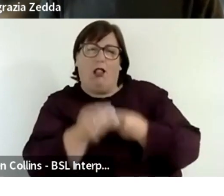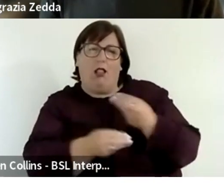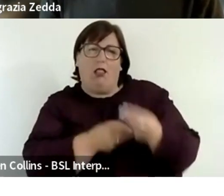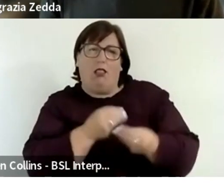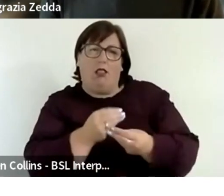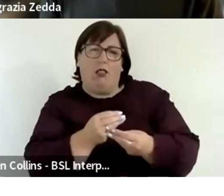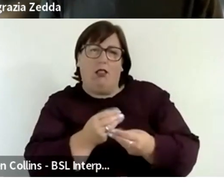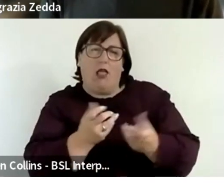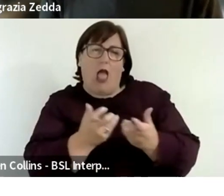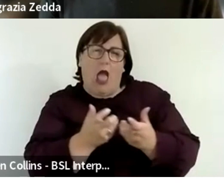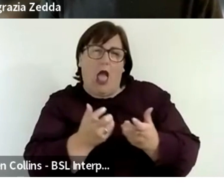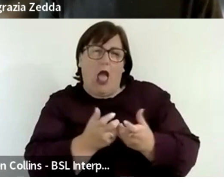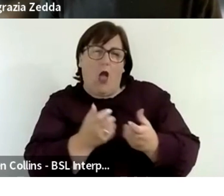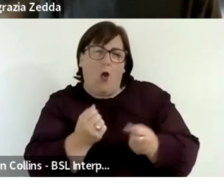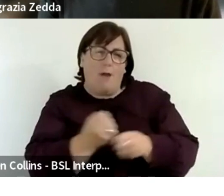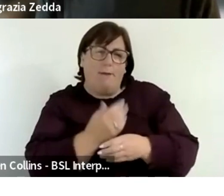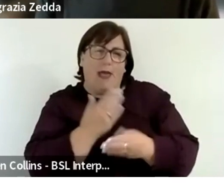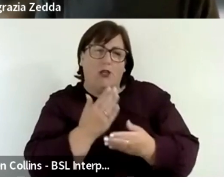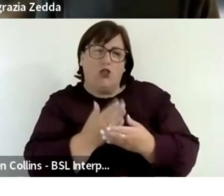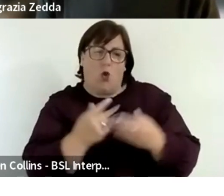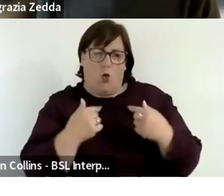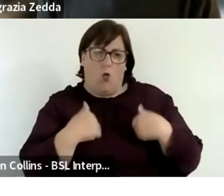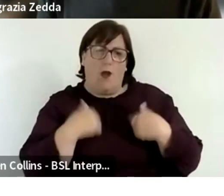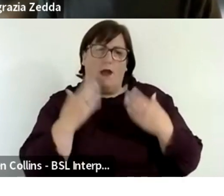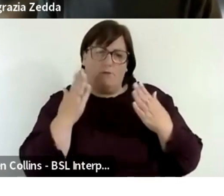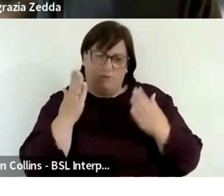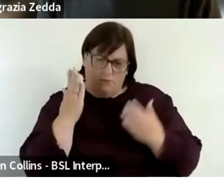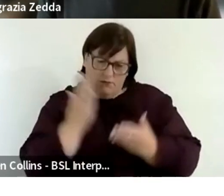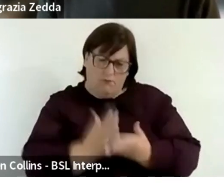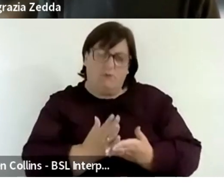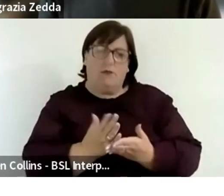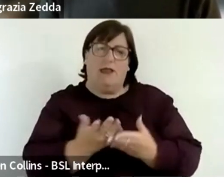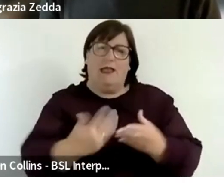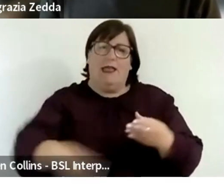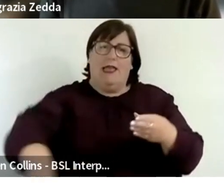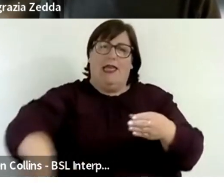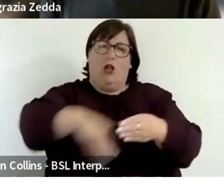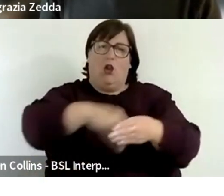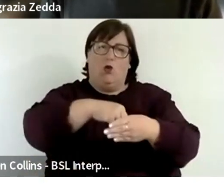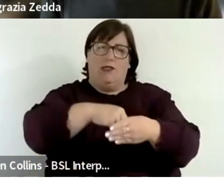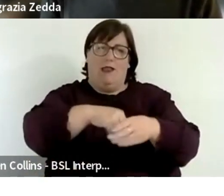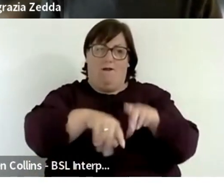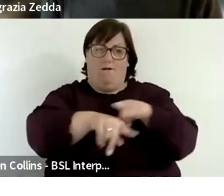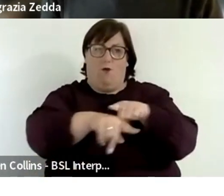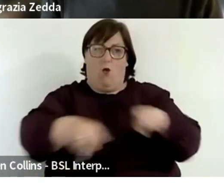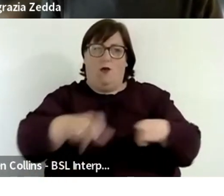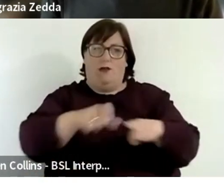make sure we are inclusive for people who have a disability at HS2.